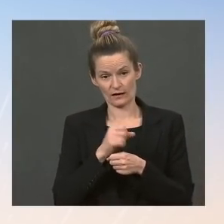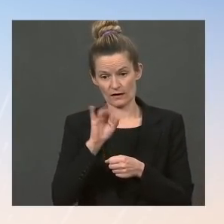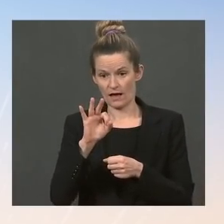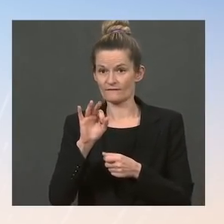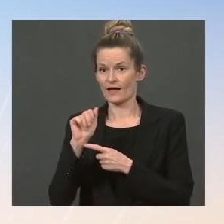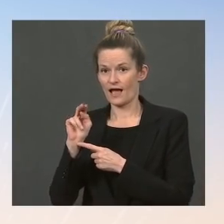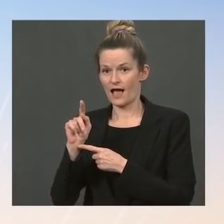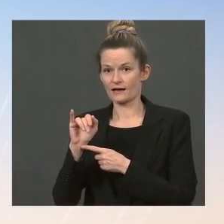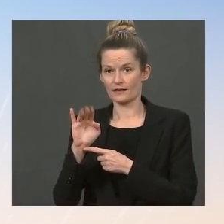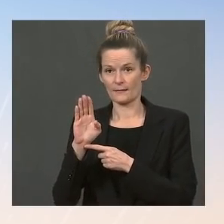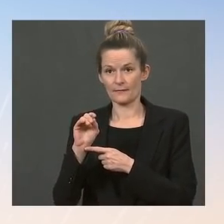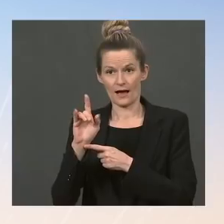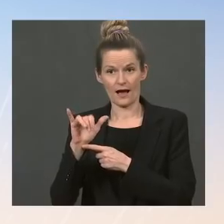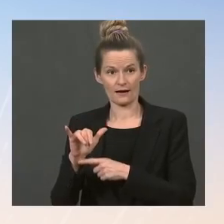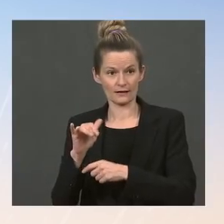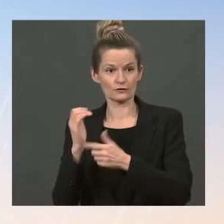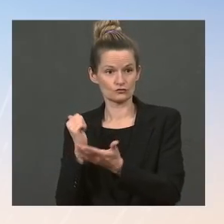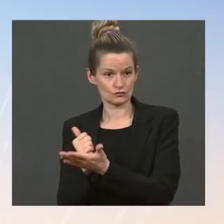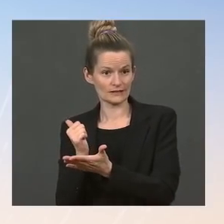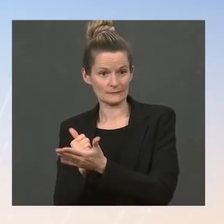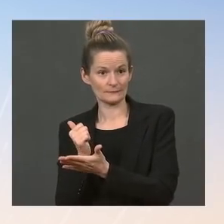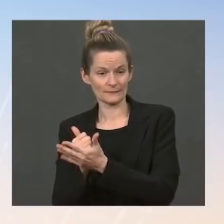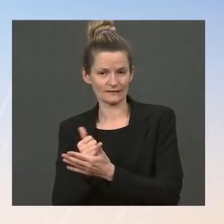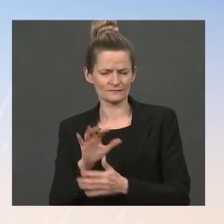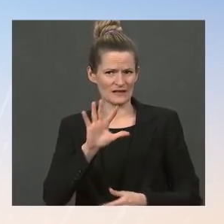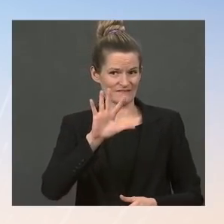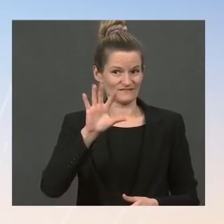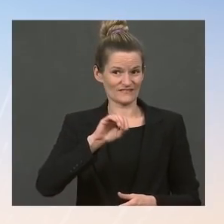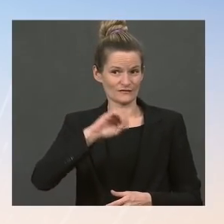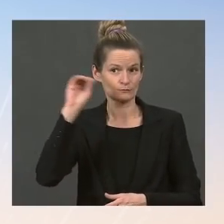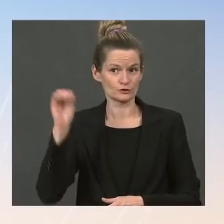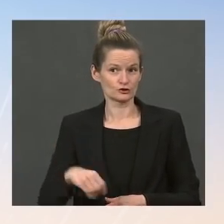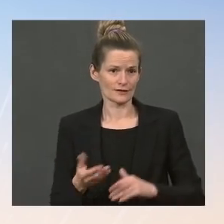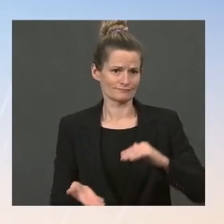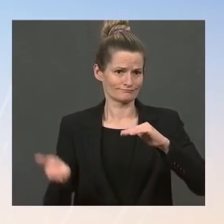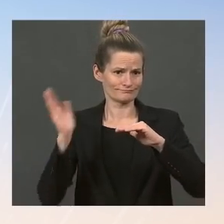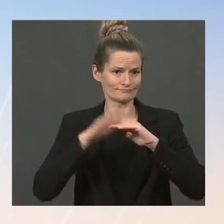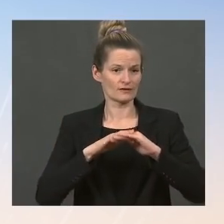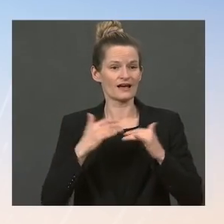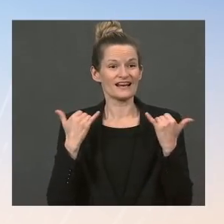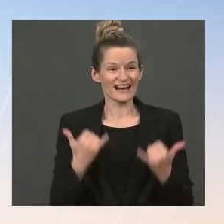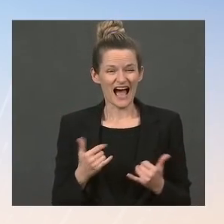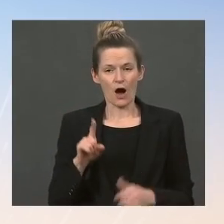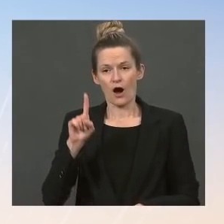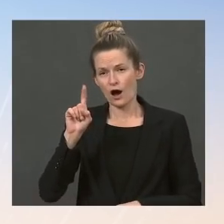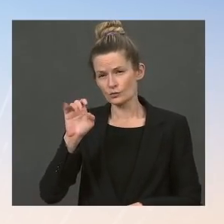Now we're shipping an average of 150,000 doses per week. Over the last month, though --